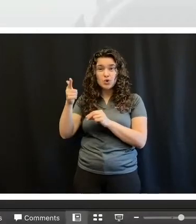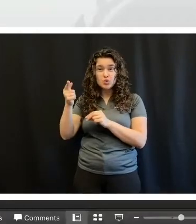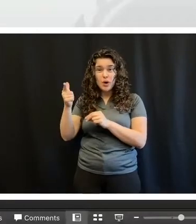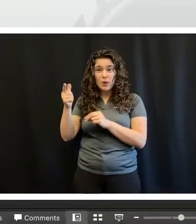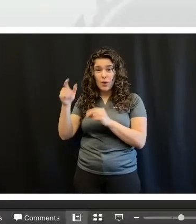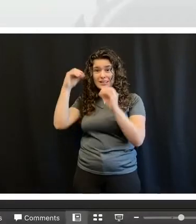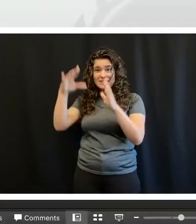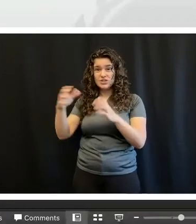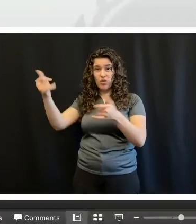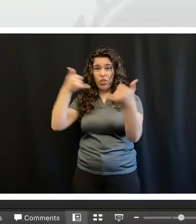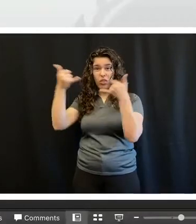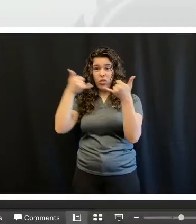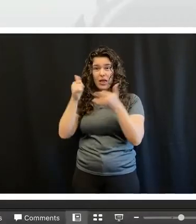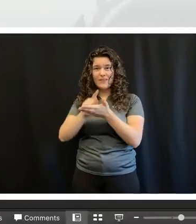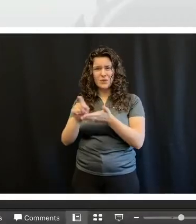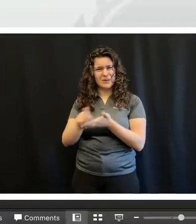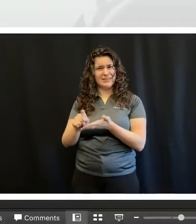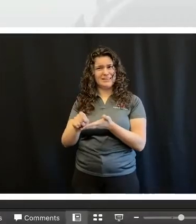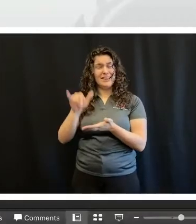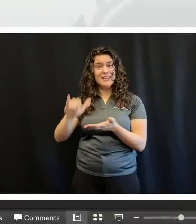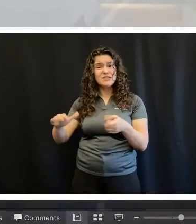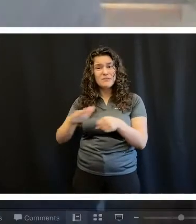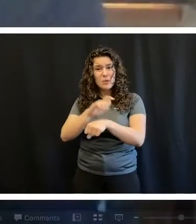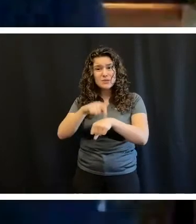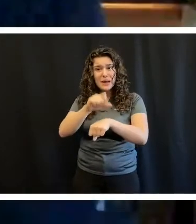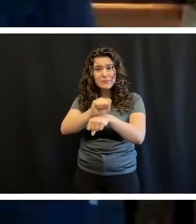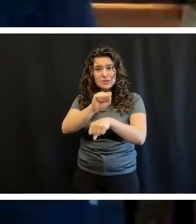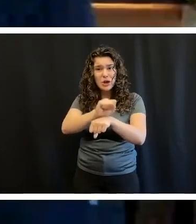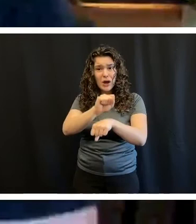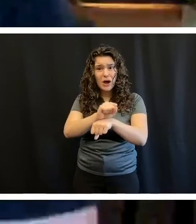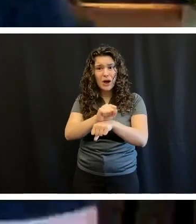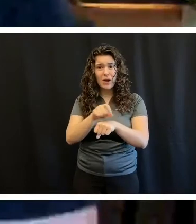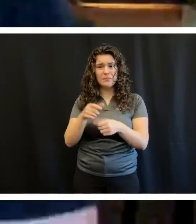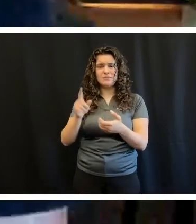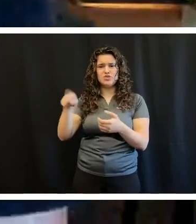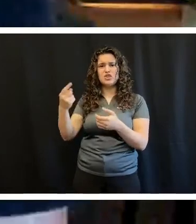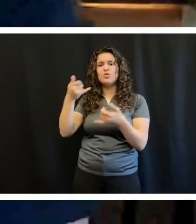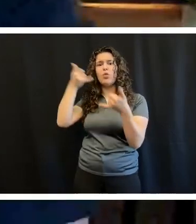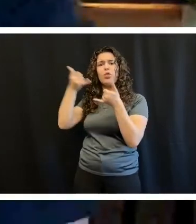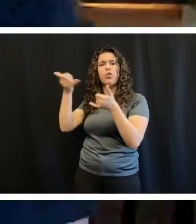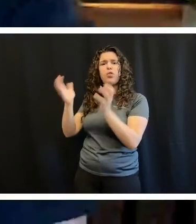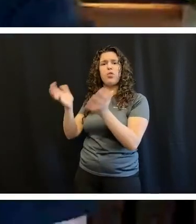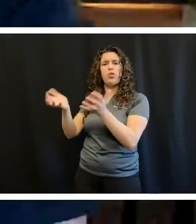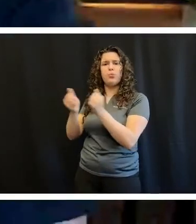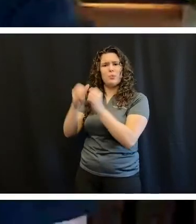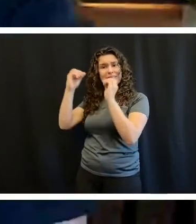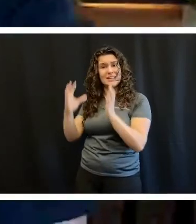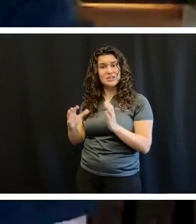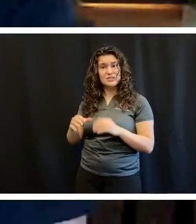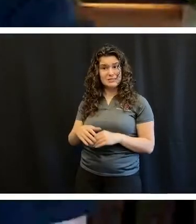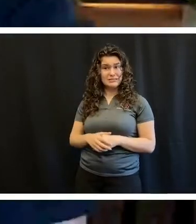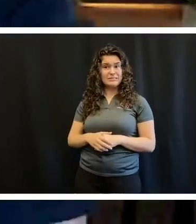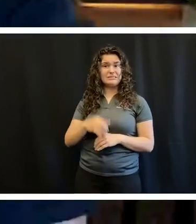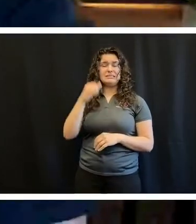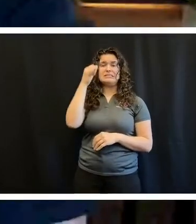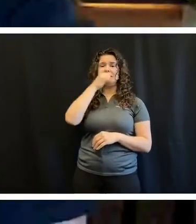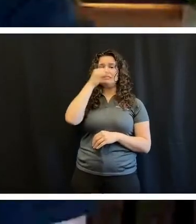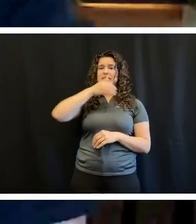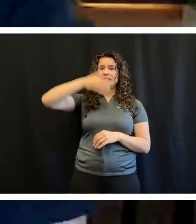That's a full-time job for the parent just keeping up with the parent teacher conferences. So, it's a struggle.